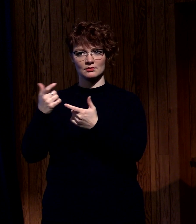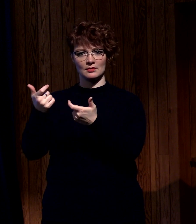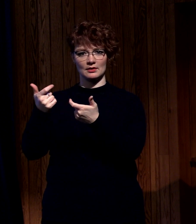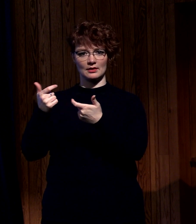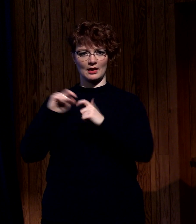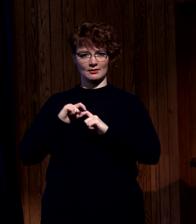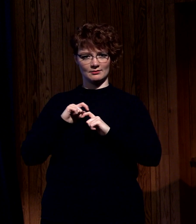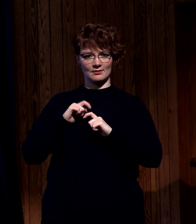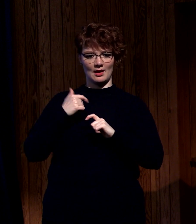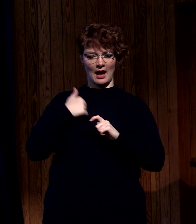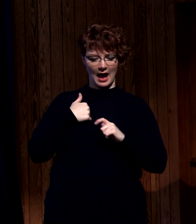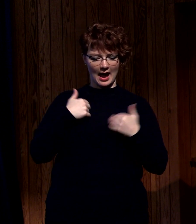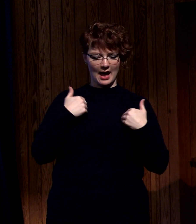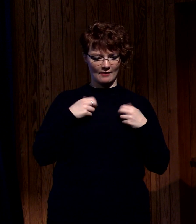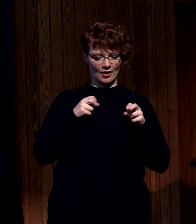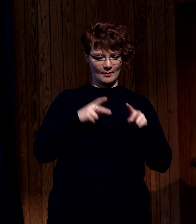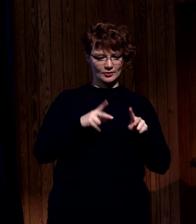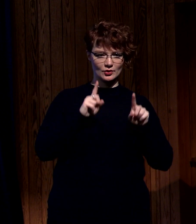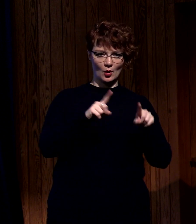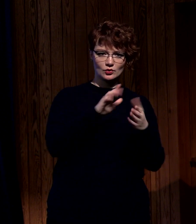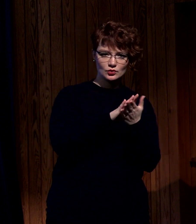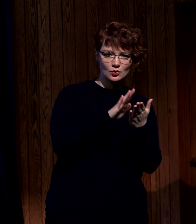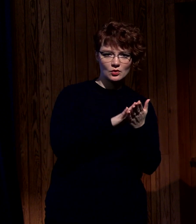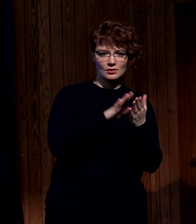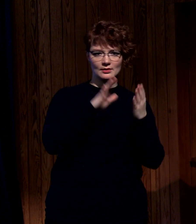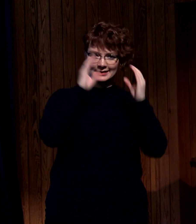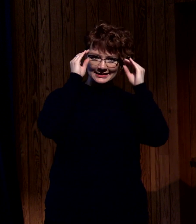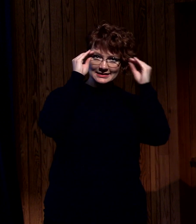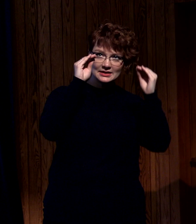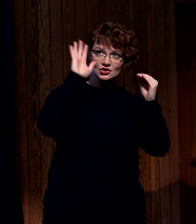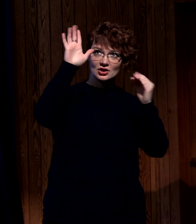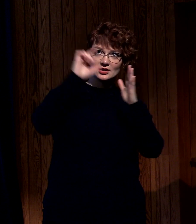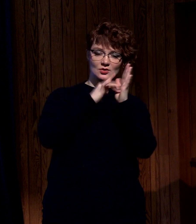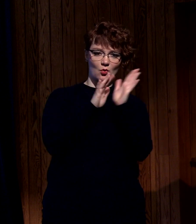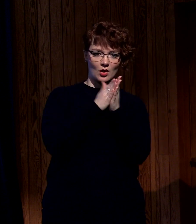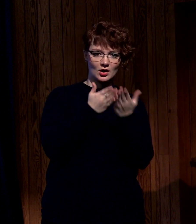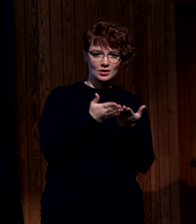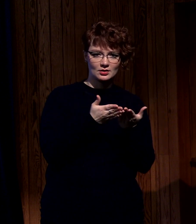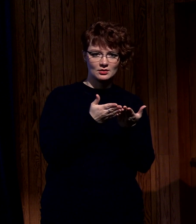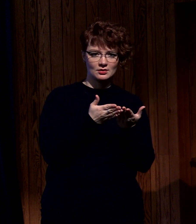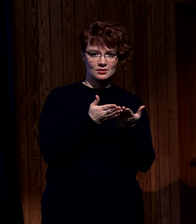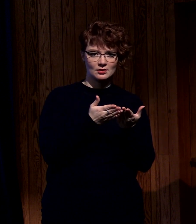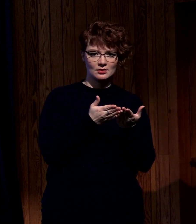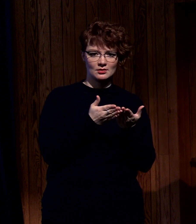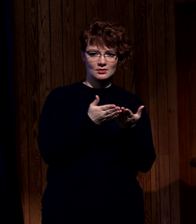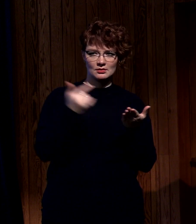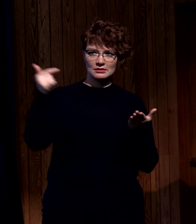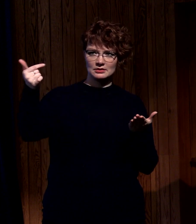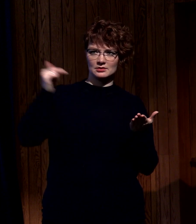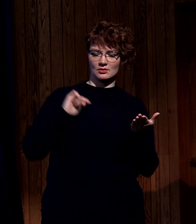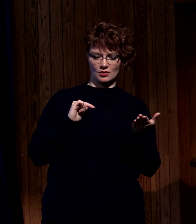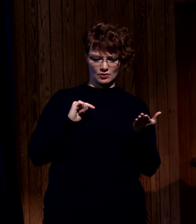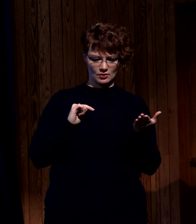word. I got to go to school. And I just little did I know that